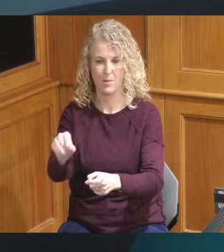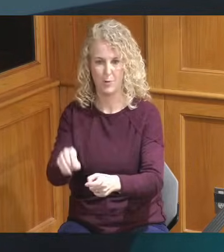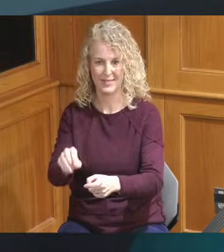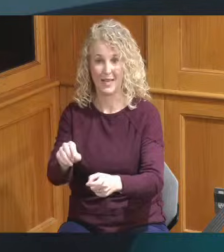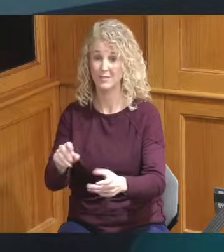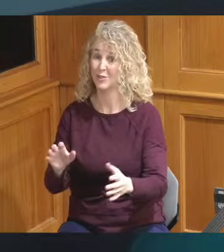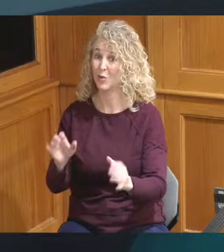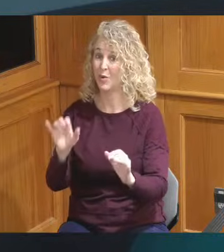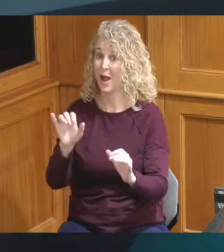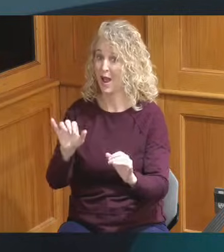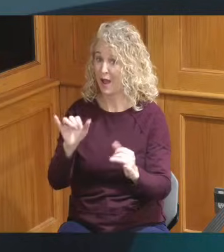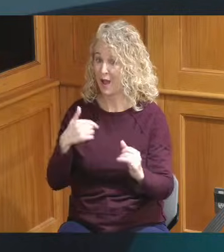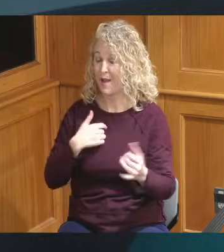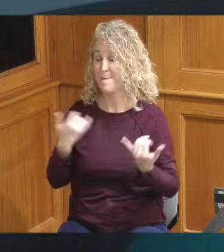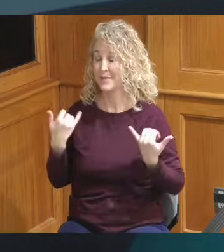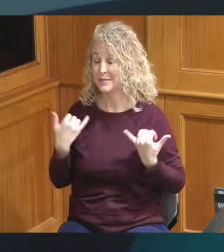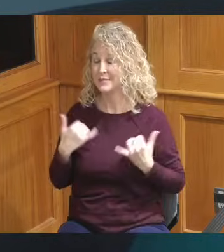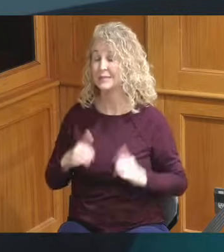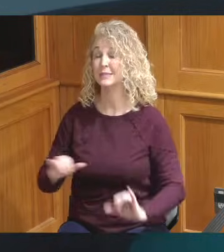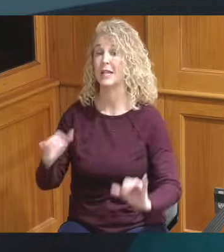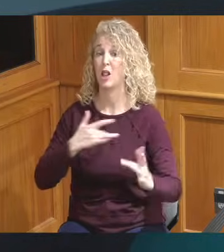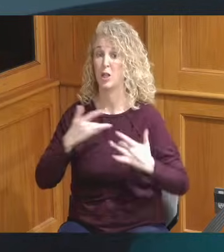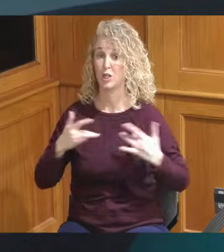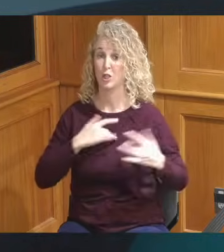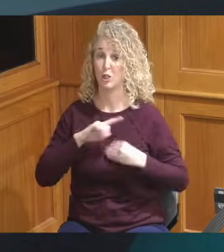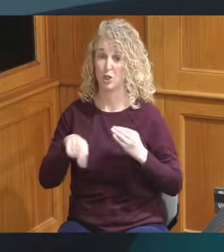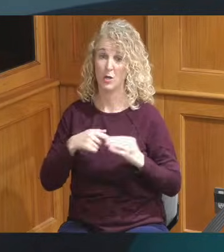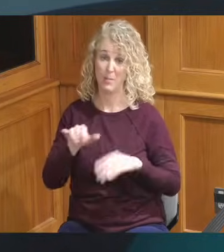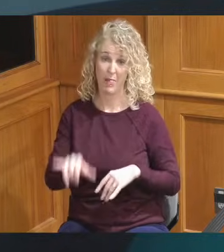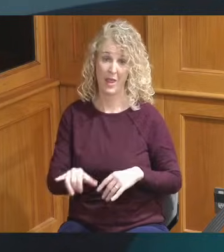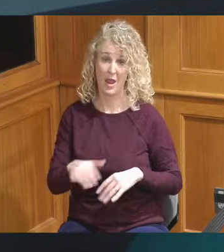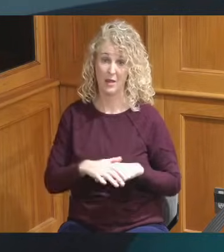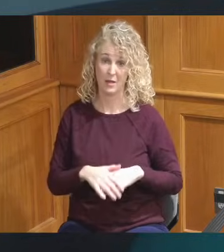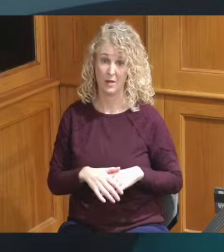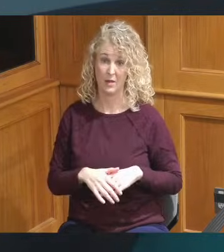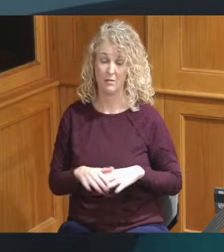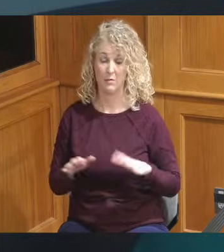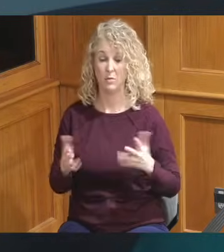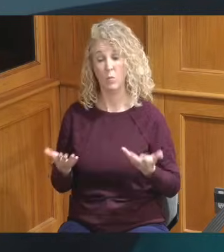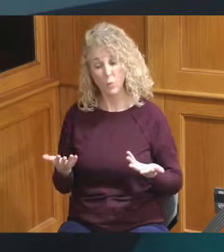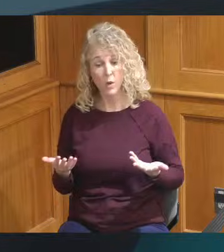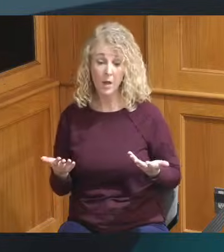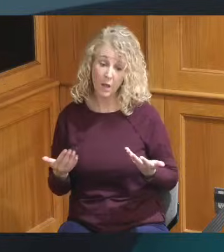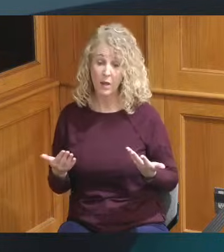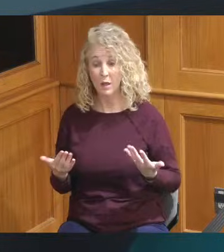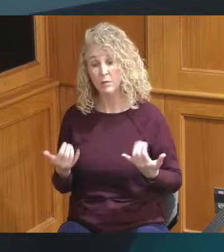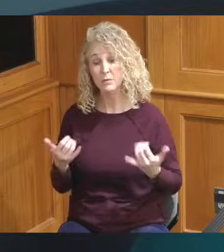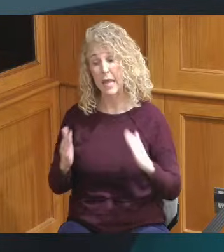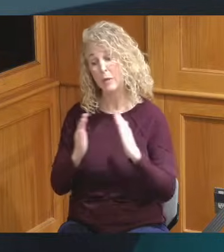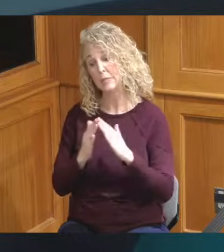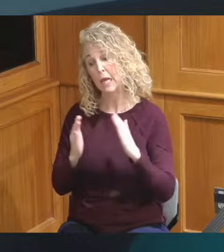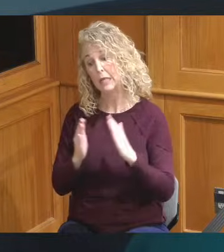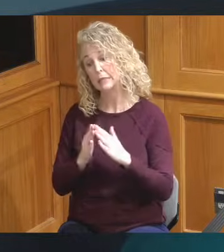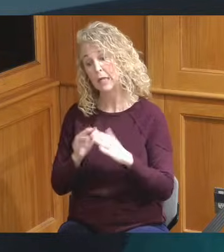am concerned because if it's just we're going to take, you know, rooms out of the downtown Weston